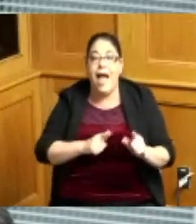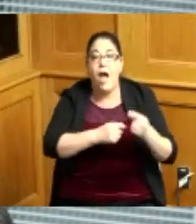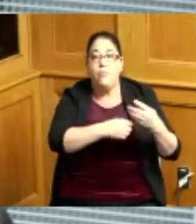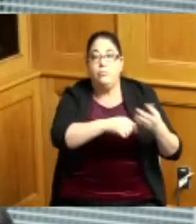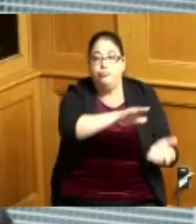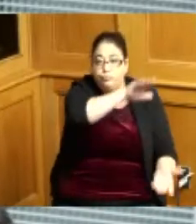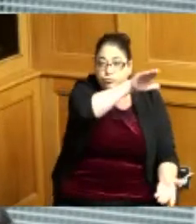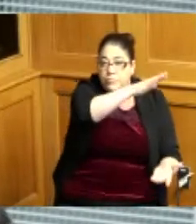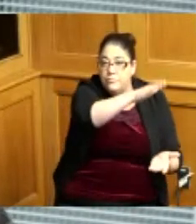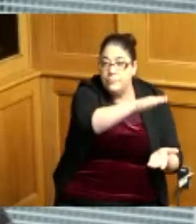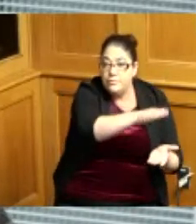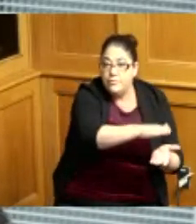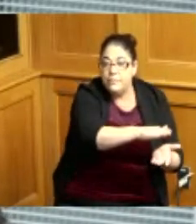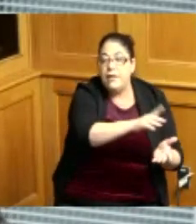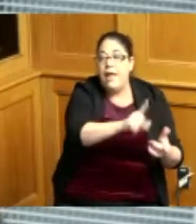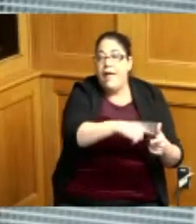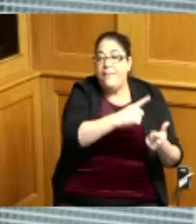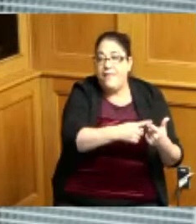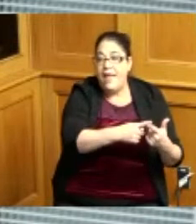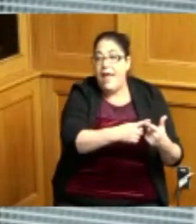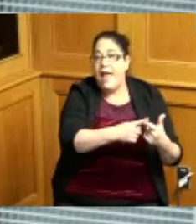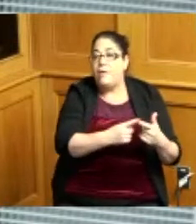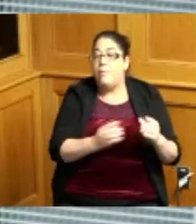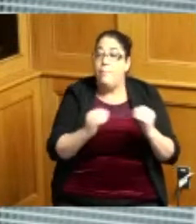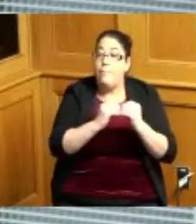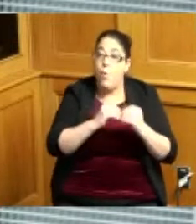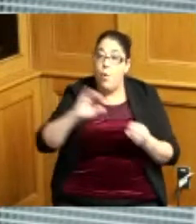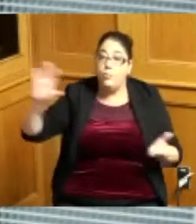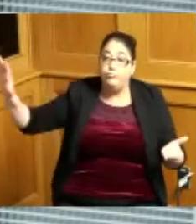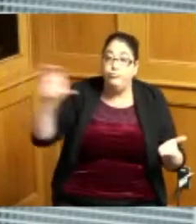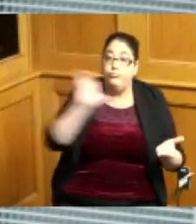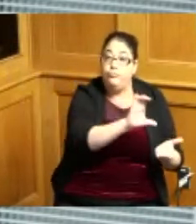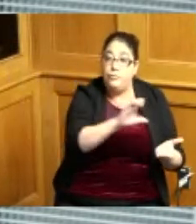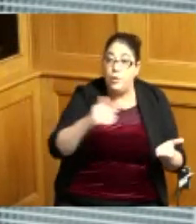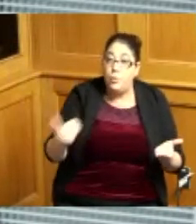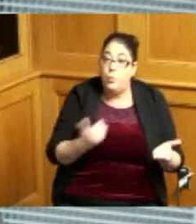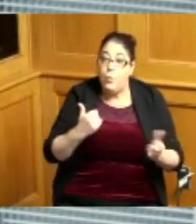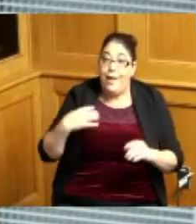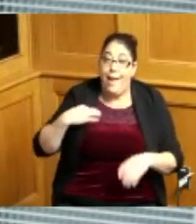and what we anticipate getting in terms of new applications so at this stage here as I stand